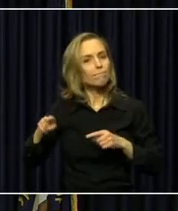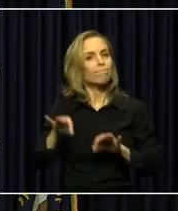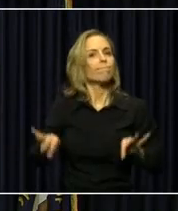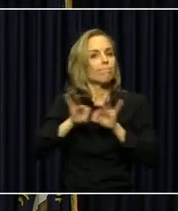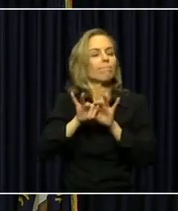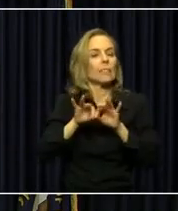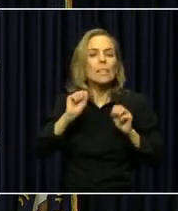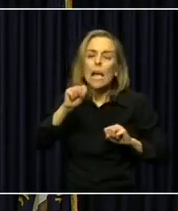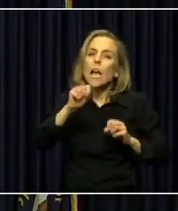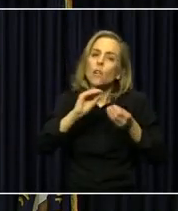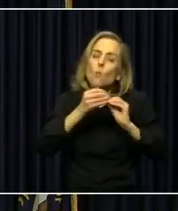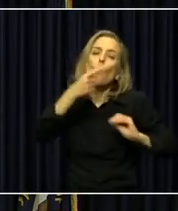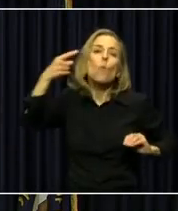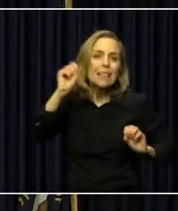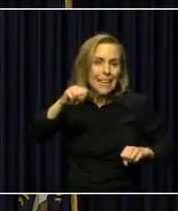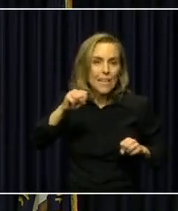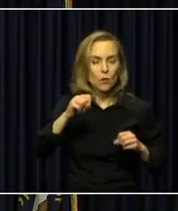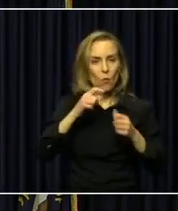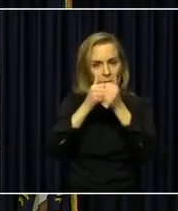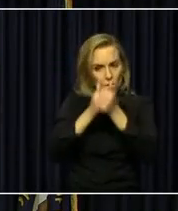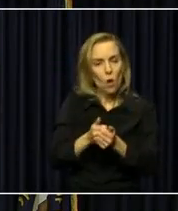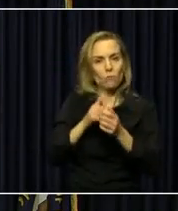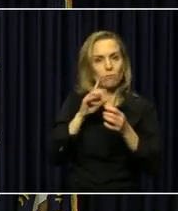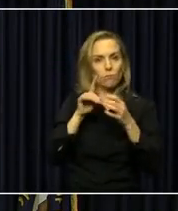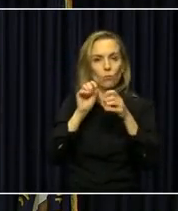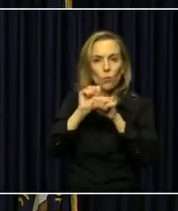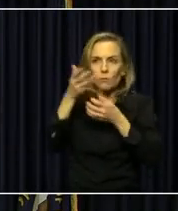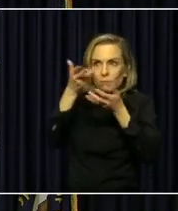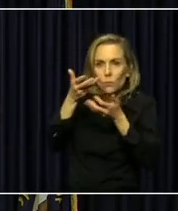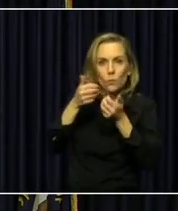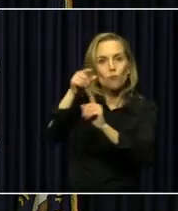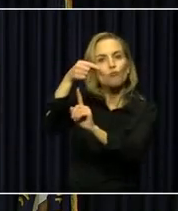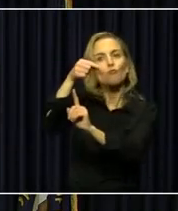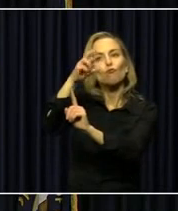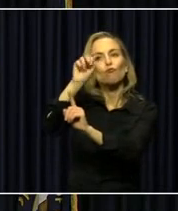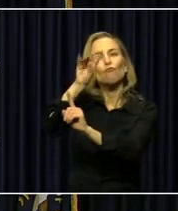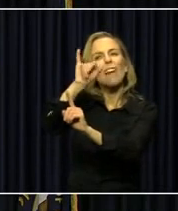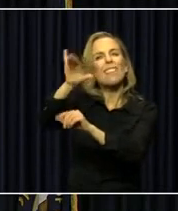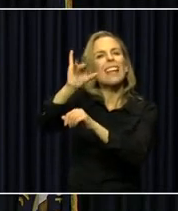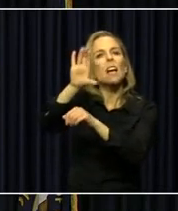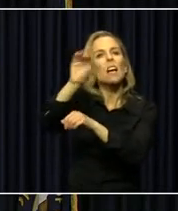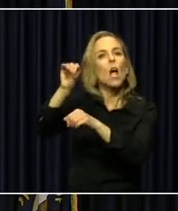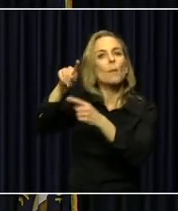DO YOU SEE THAT HAPPENING IN OTHER COUNTIES AND OTHER HEALTH